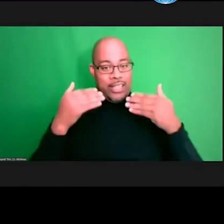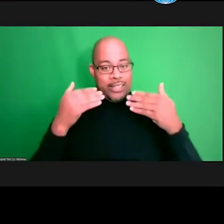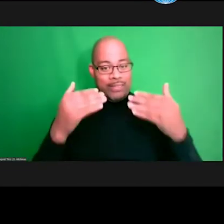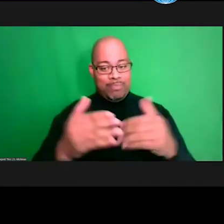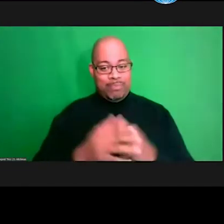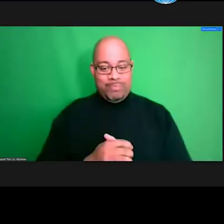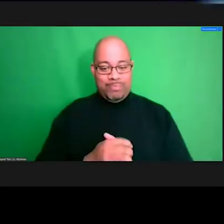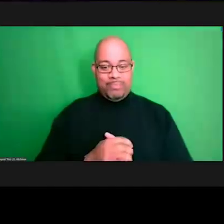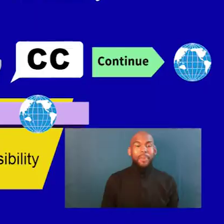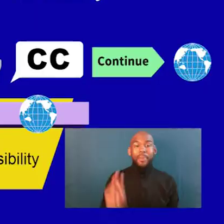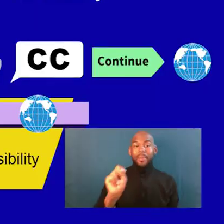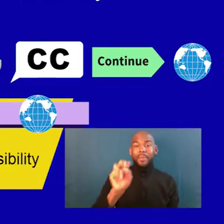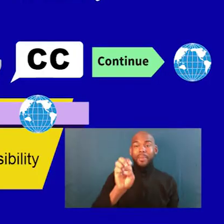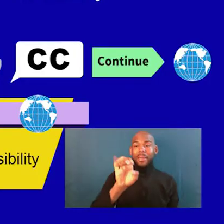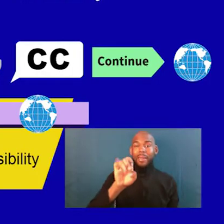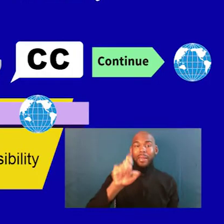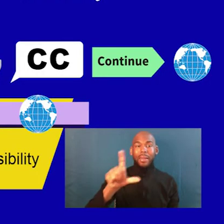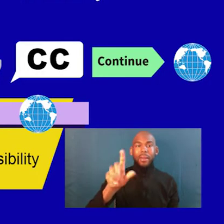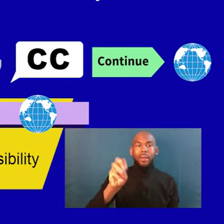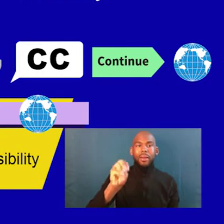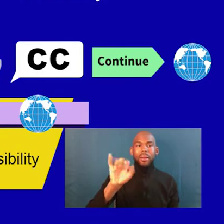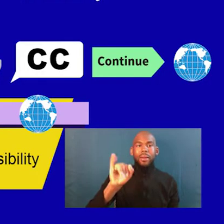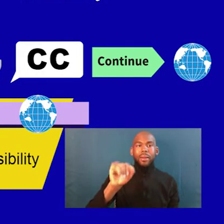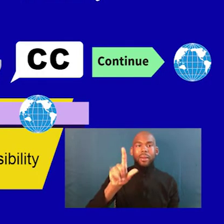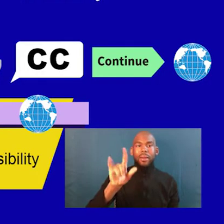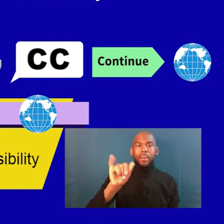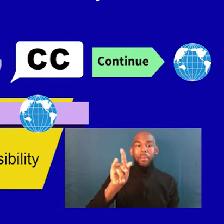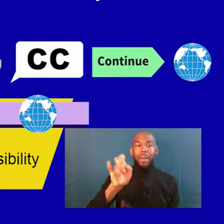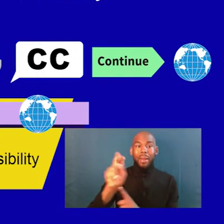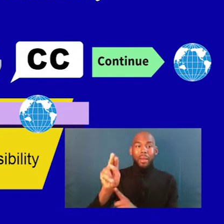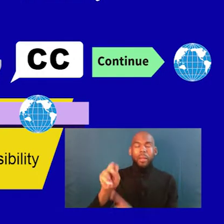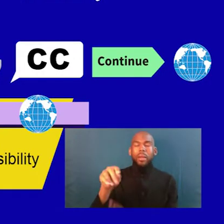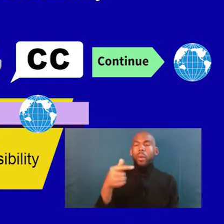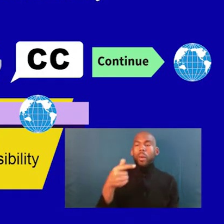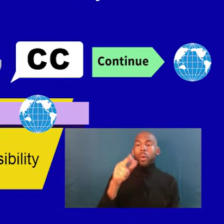(Pause). >> Neil Milliken, Global Head of Inclusion,